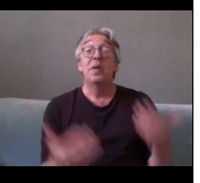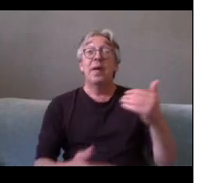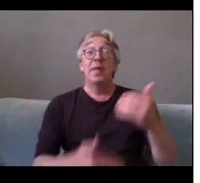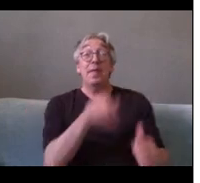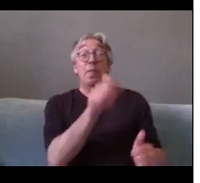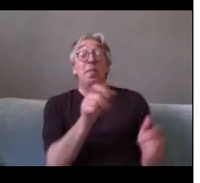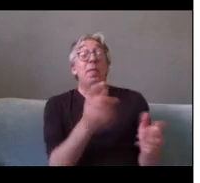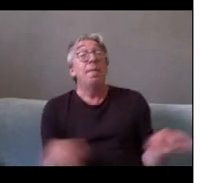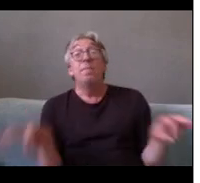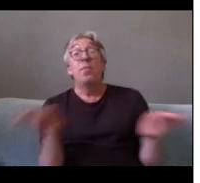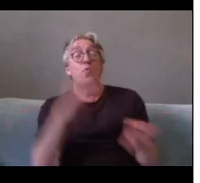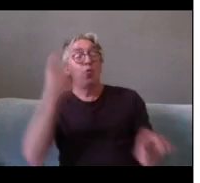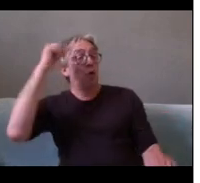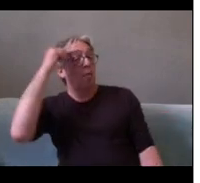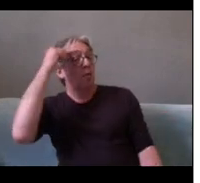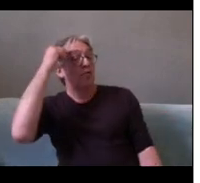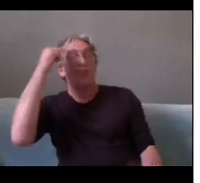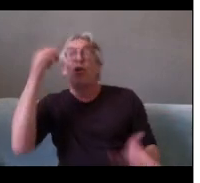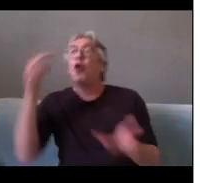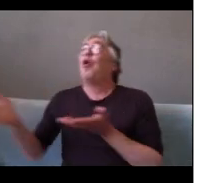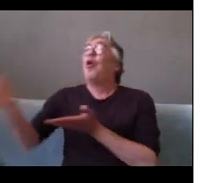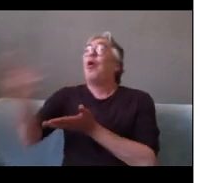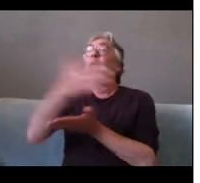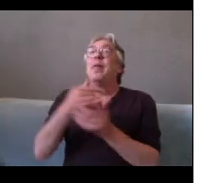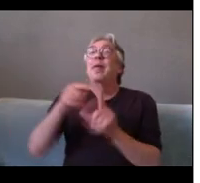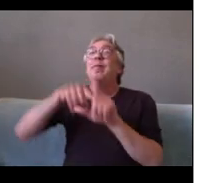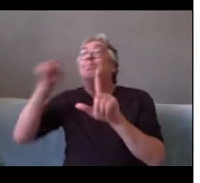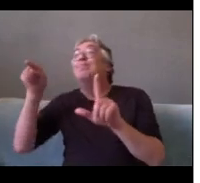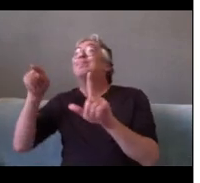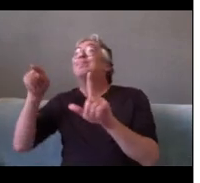when disability data is being collected.